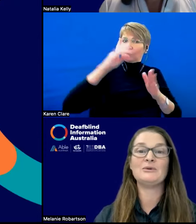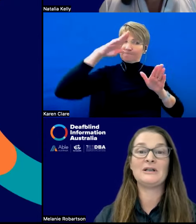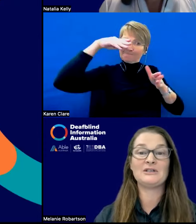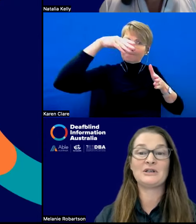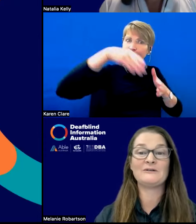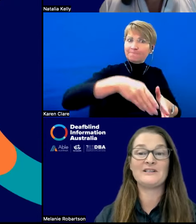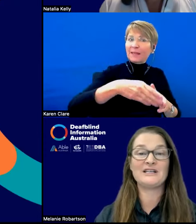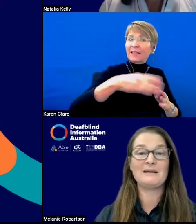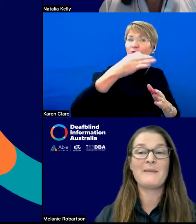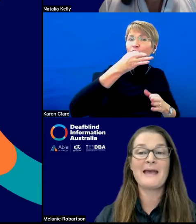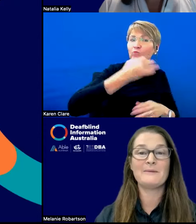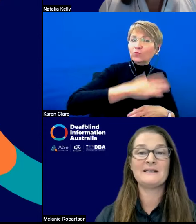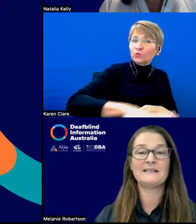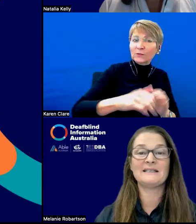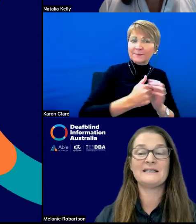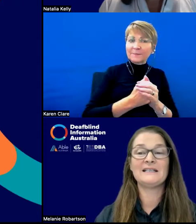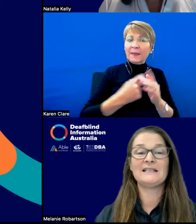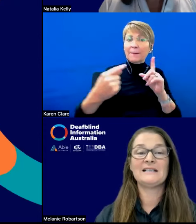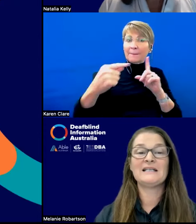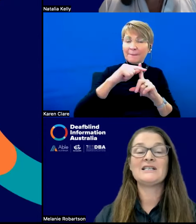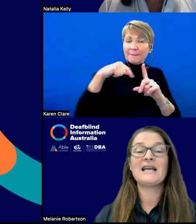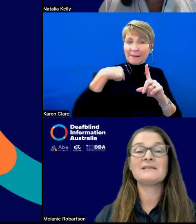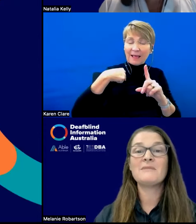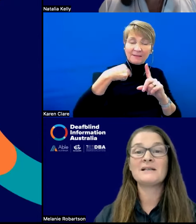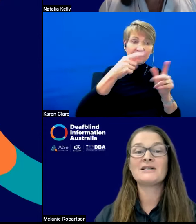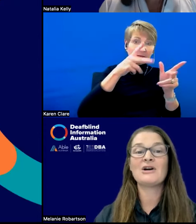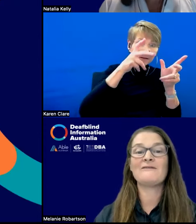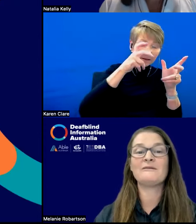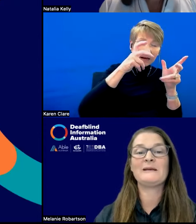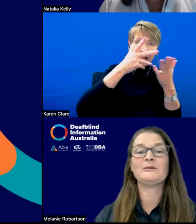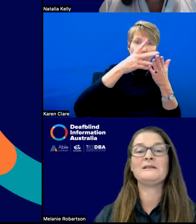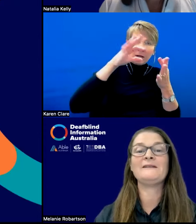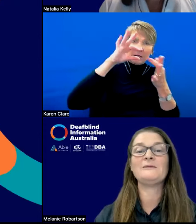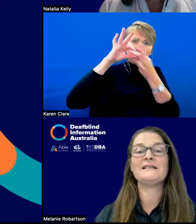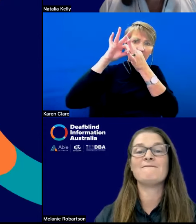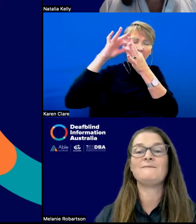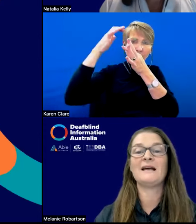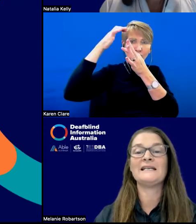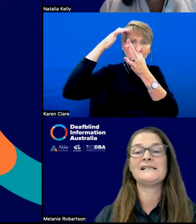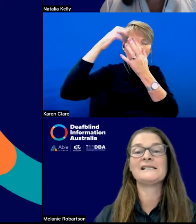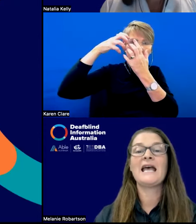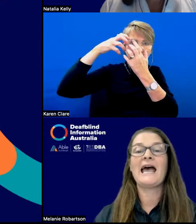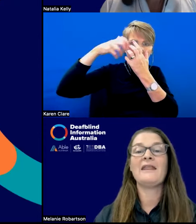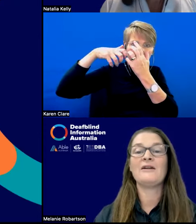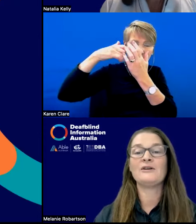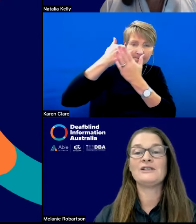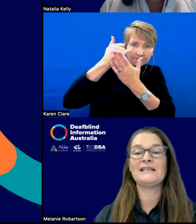neurological vision impairment, she has much to offer people living with deafblindness and those